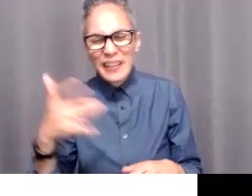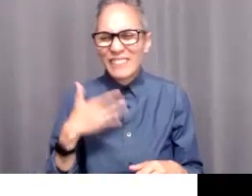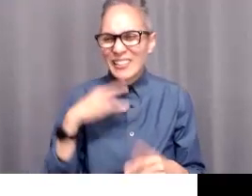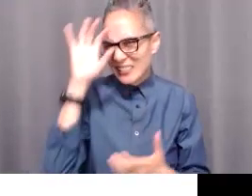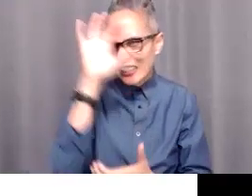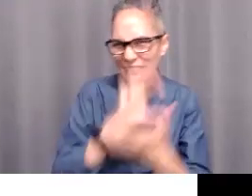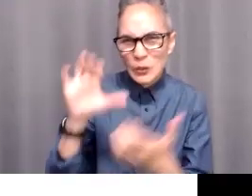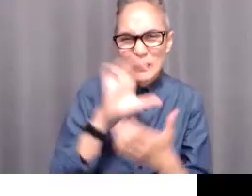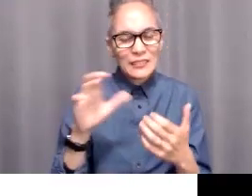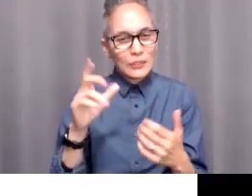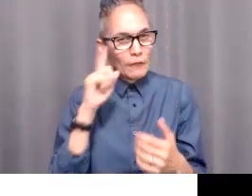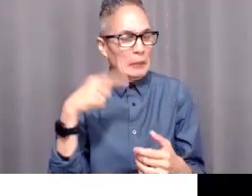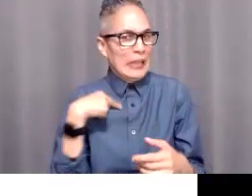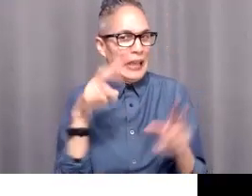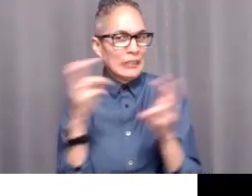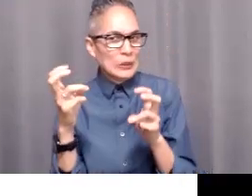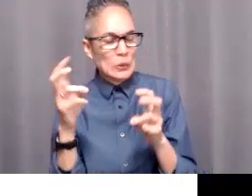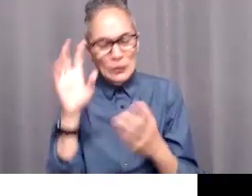So there's issues for me there still with the office hours.